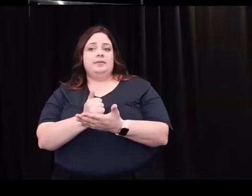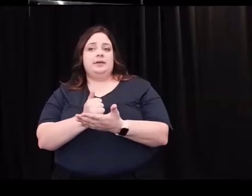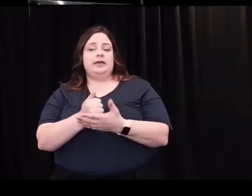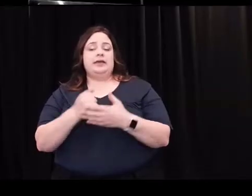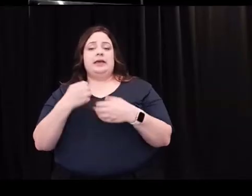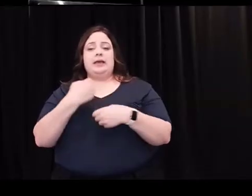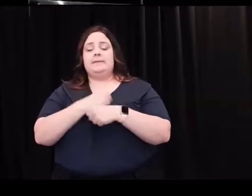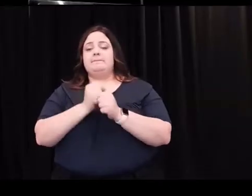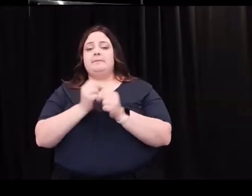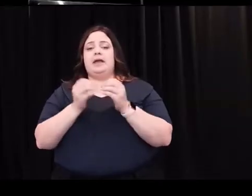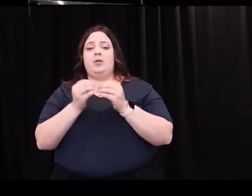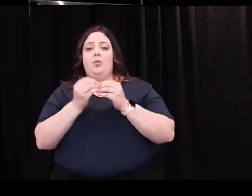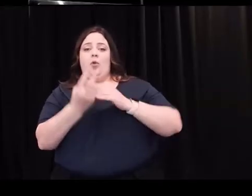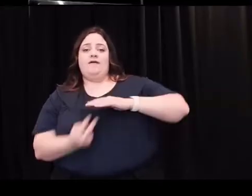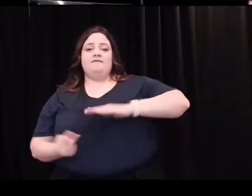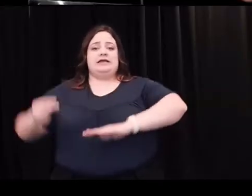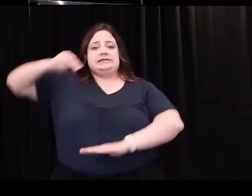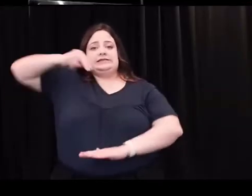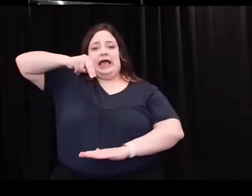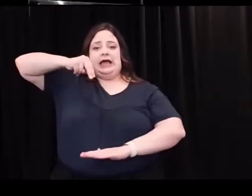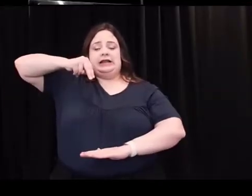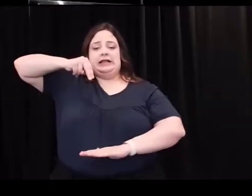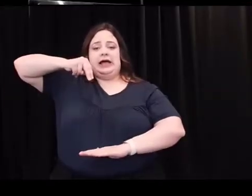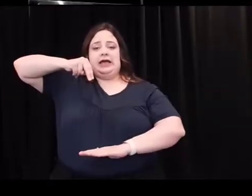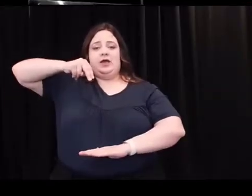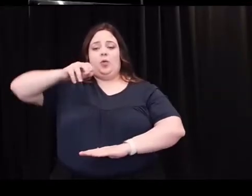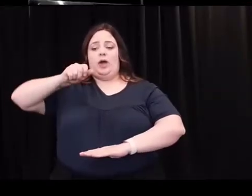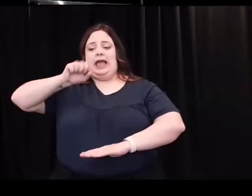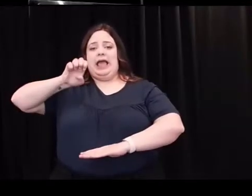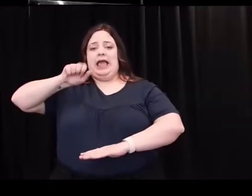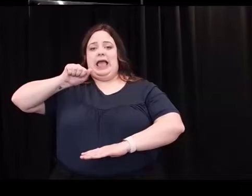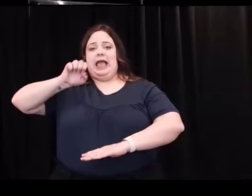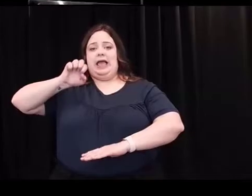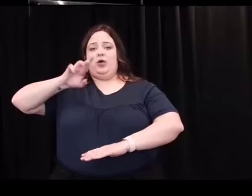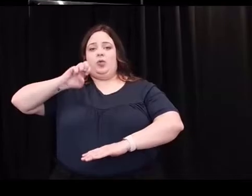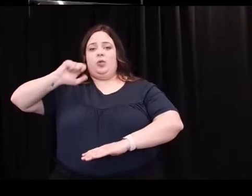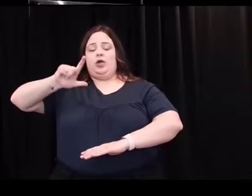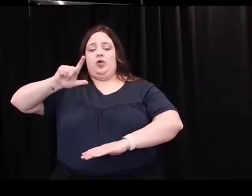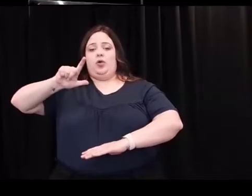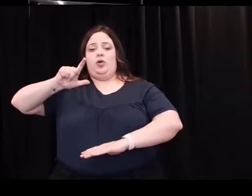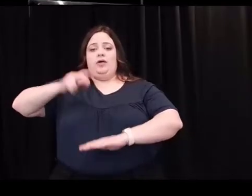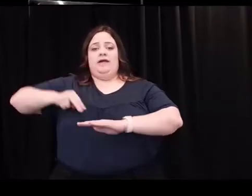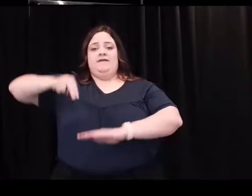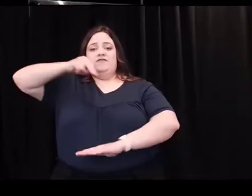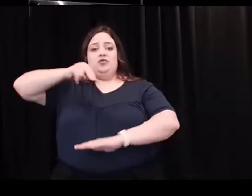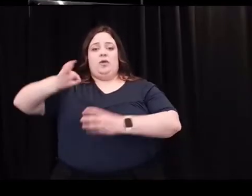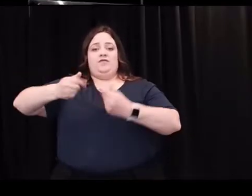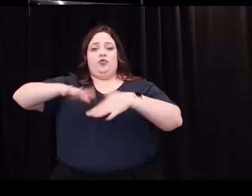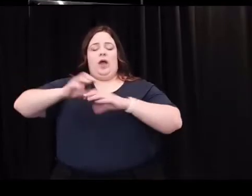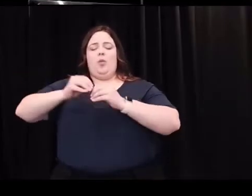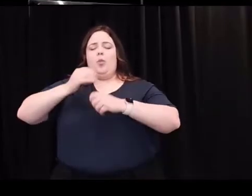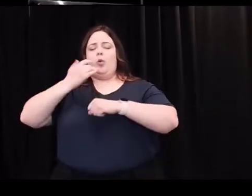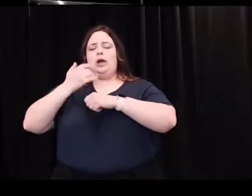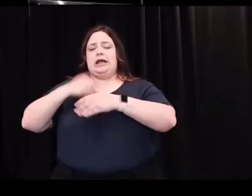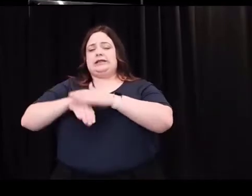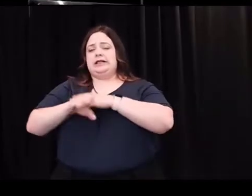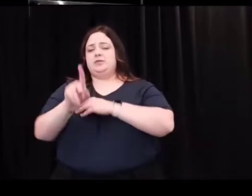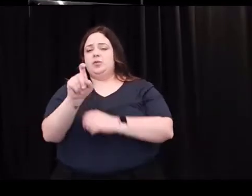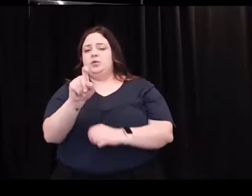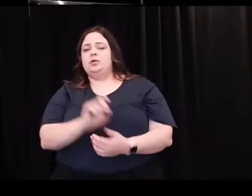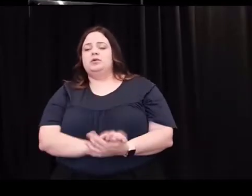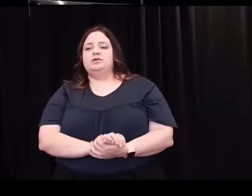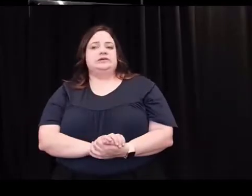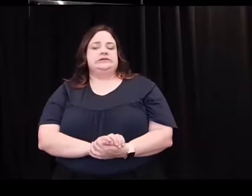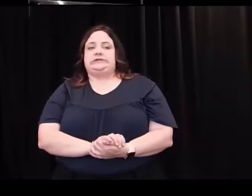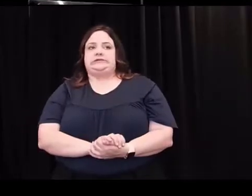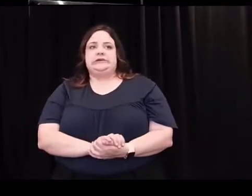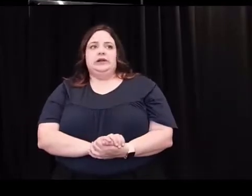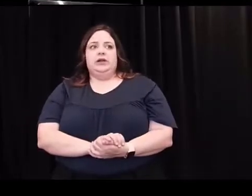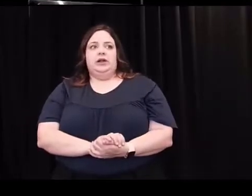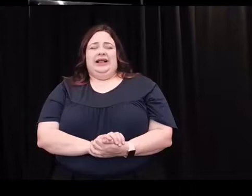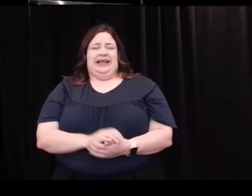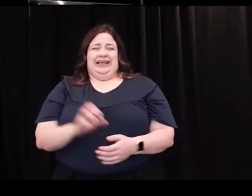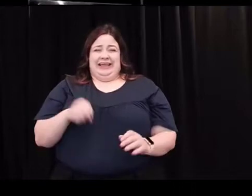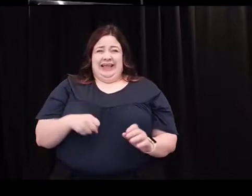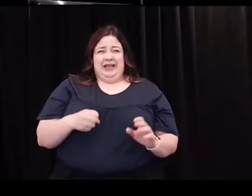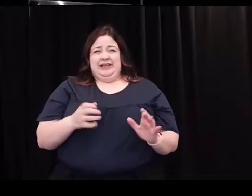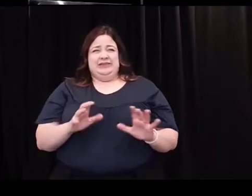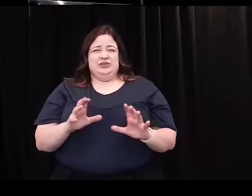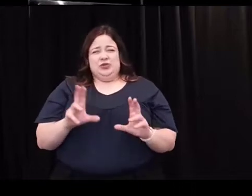view of the ground more accessible? [Karl] Well, yeah no. I mean the so